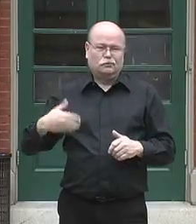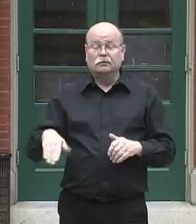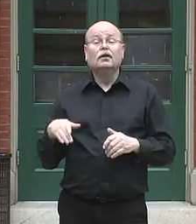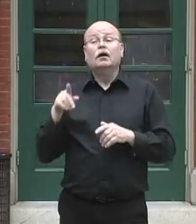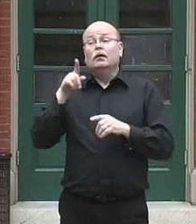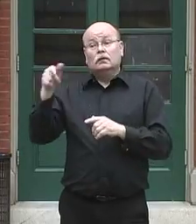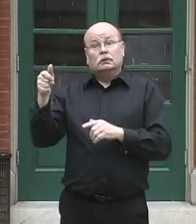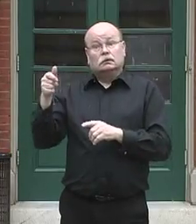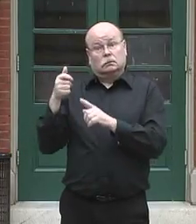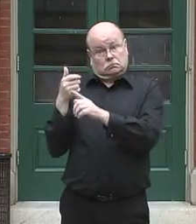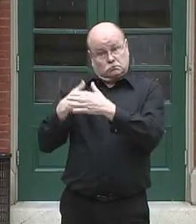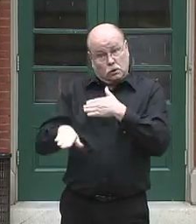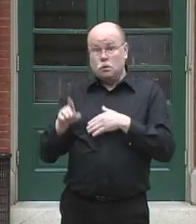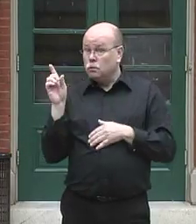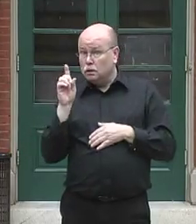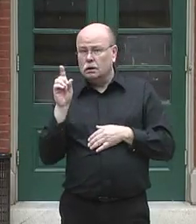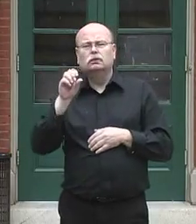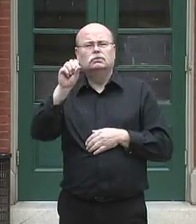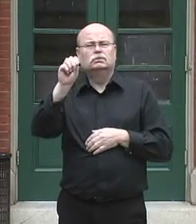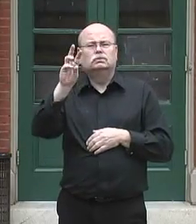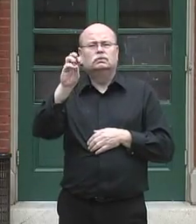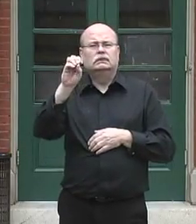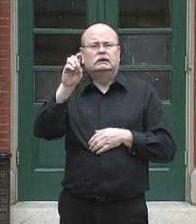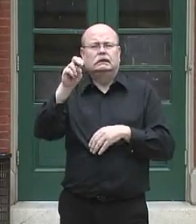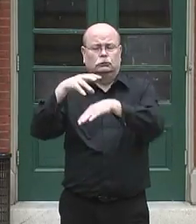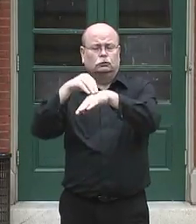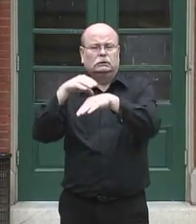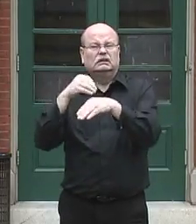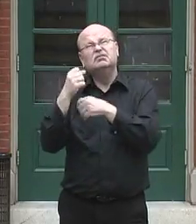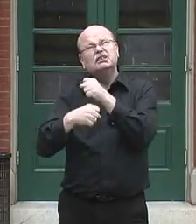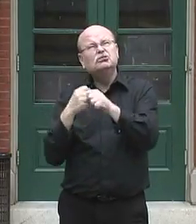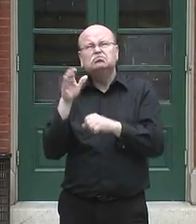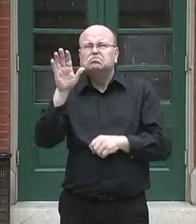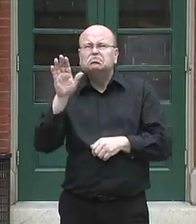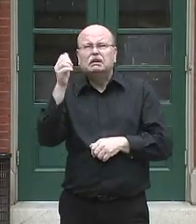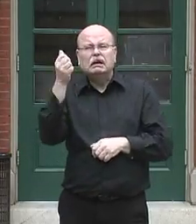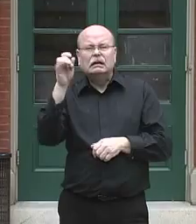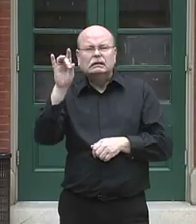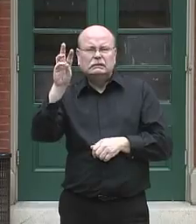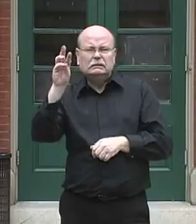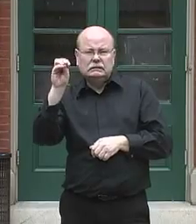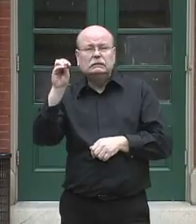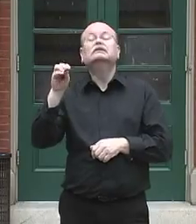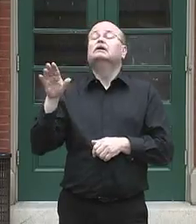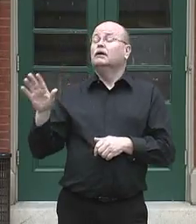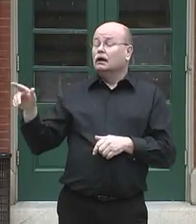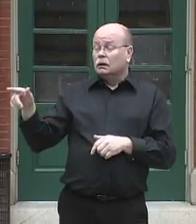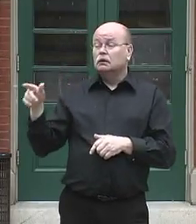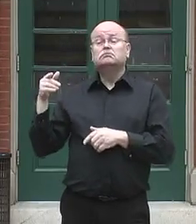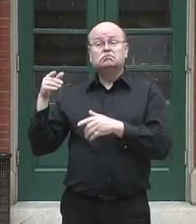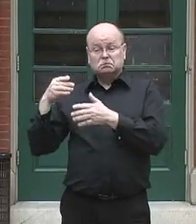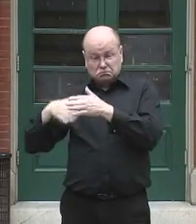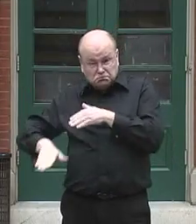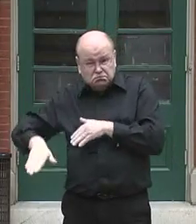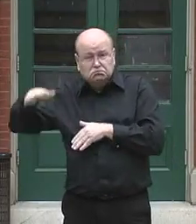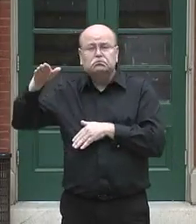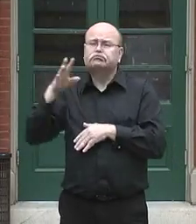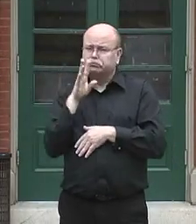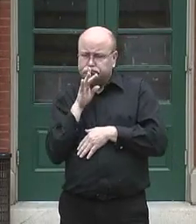He was born in Sweden in approximately 1860.